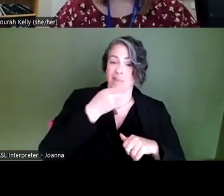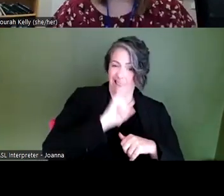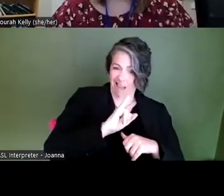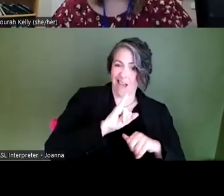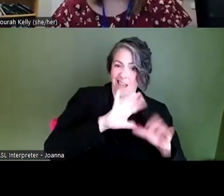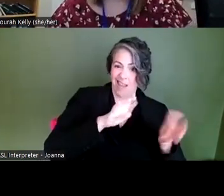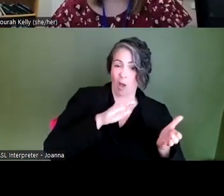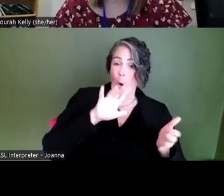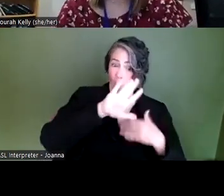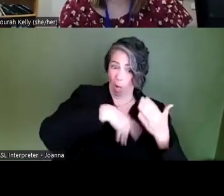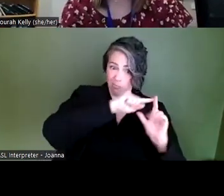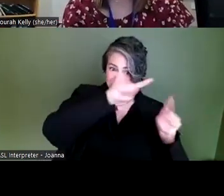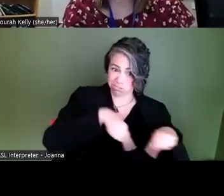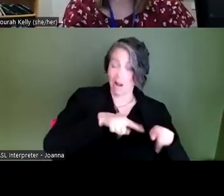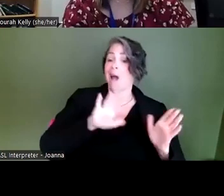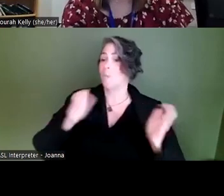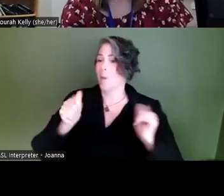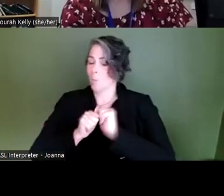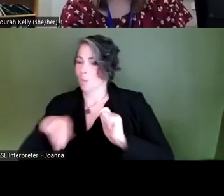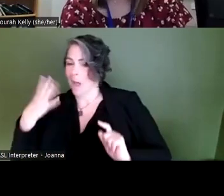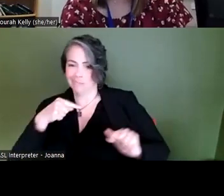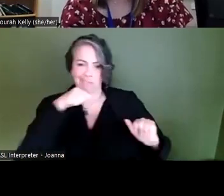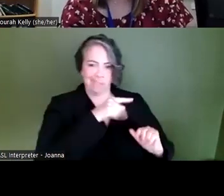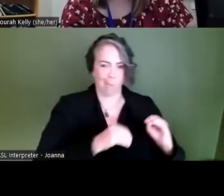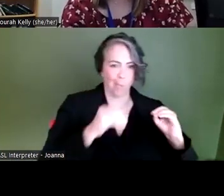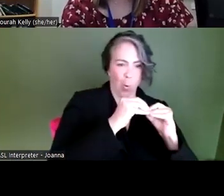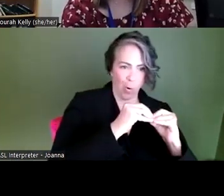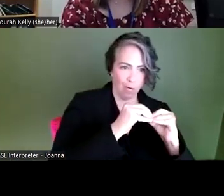And for suicide attempts and cannabis use disorder, there are fewer group differences,